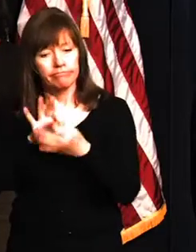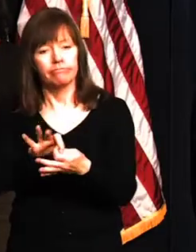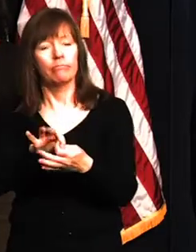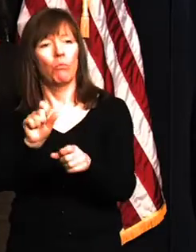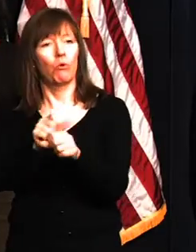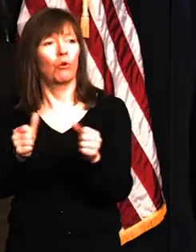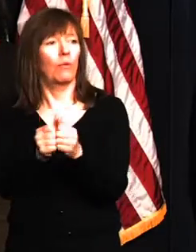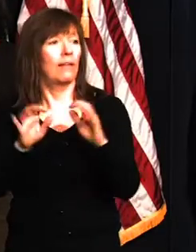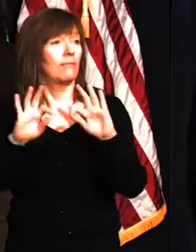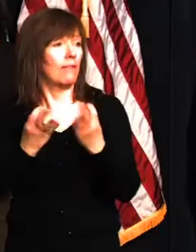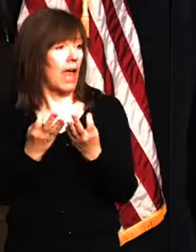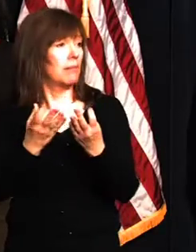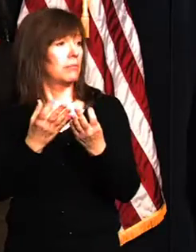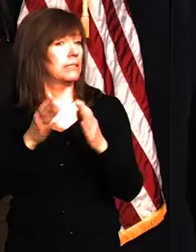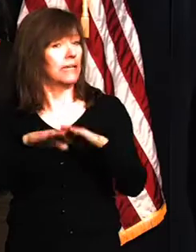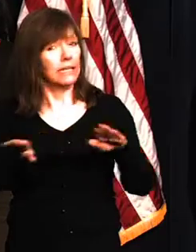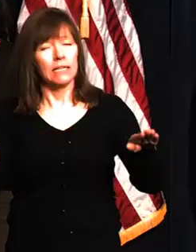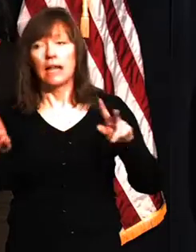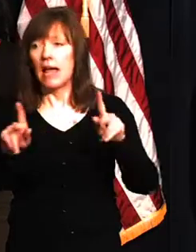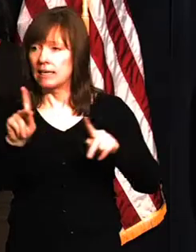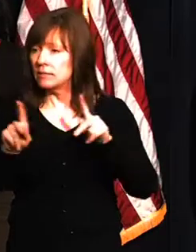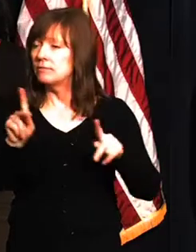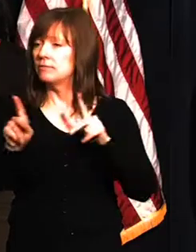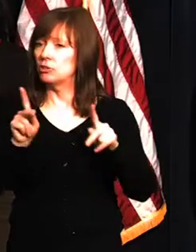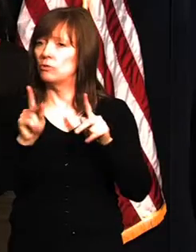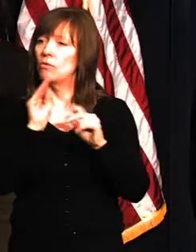individuals in homelessness and you have my commitment. We'll give it our best.